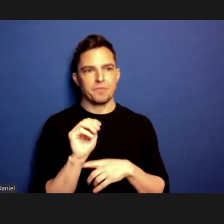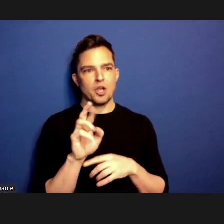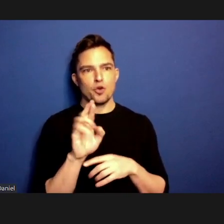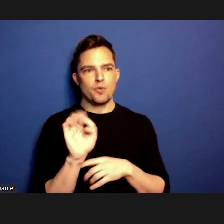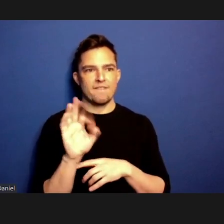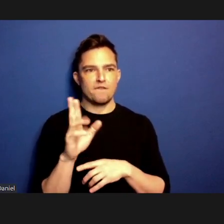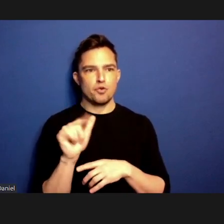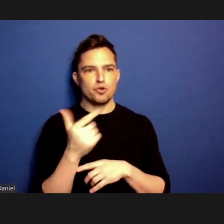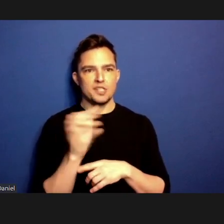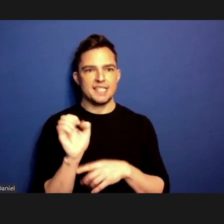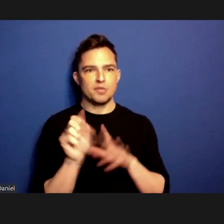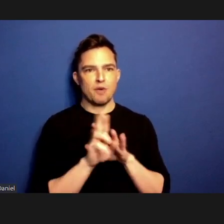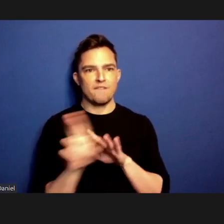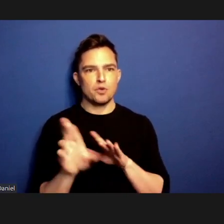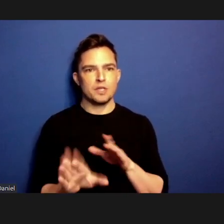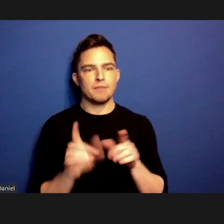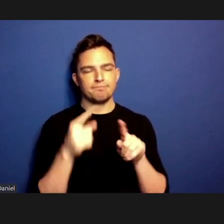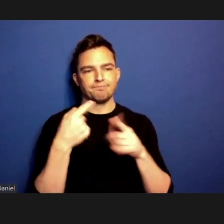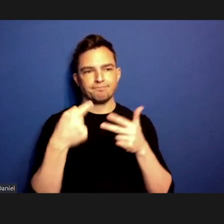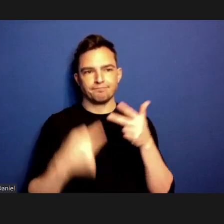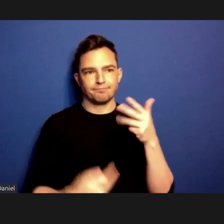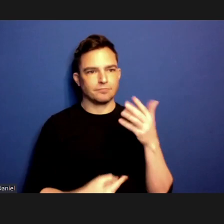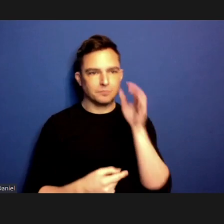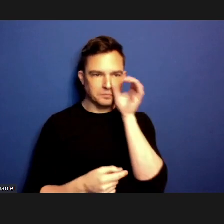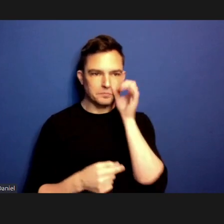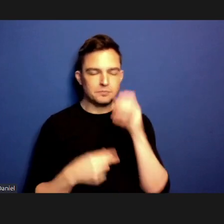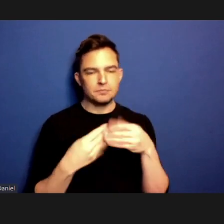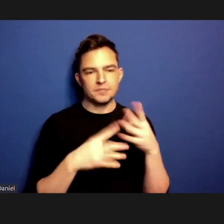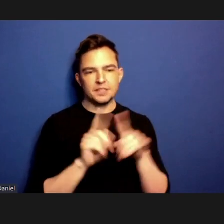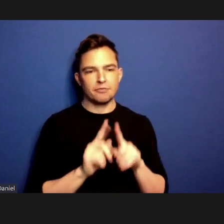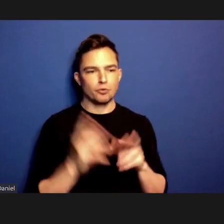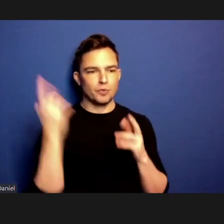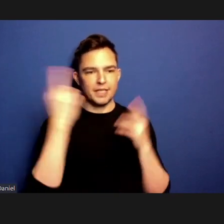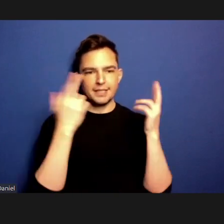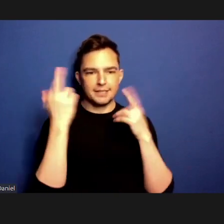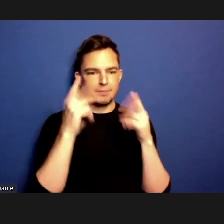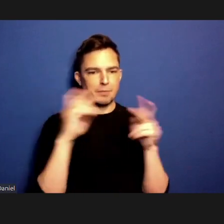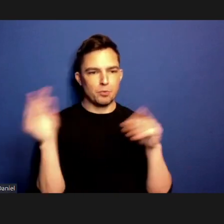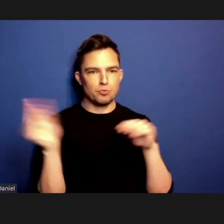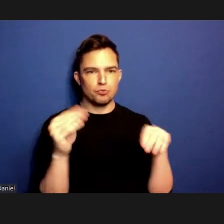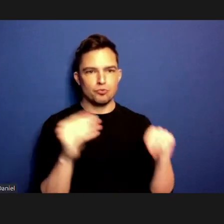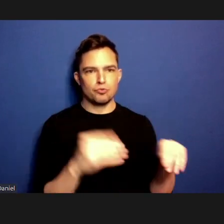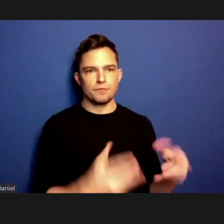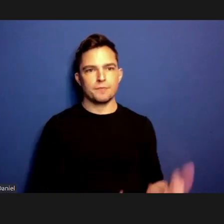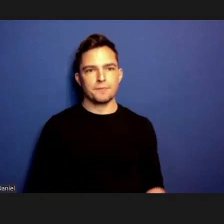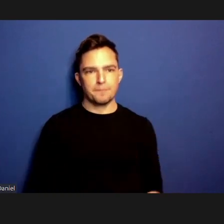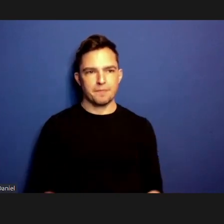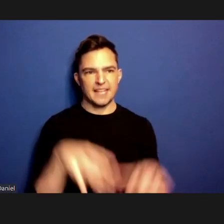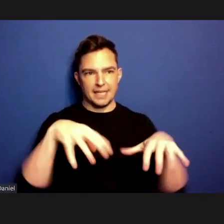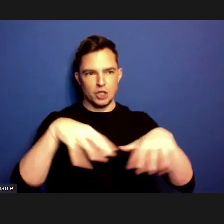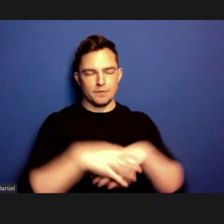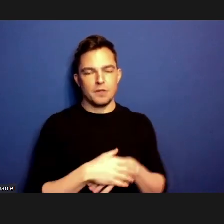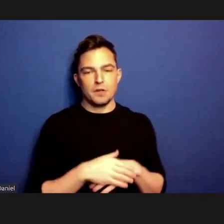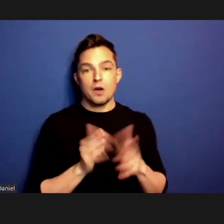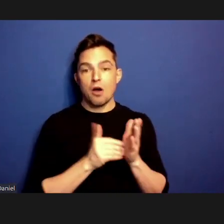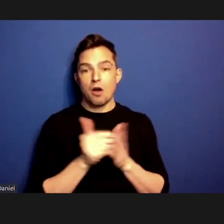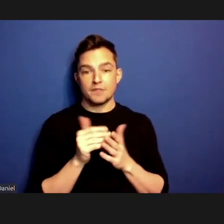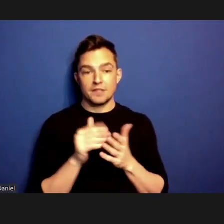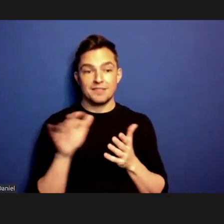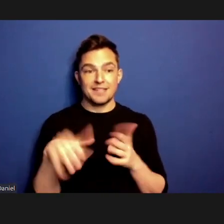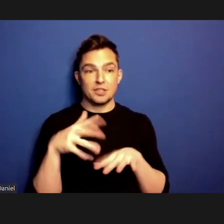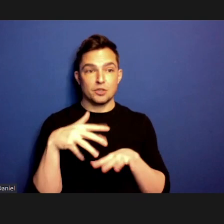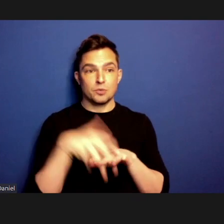The whole gamut of reasons that people migrate here often are rooted in colonialism. So also